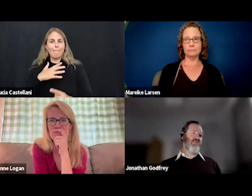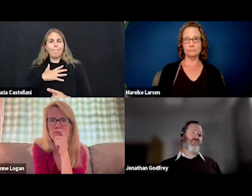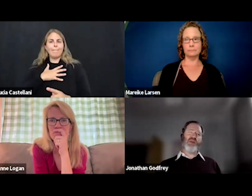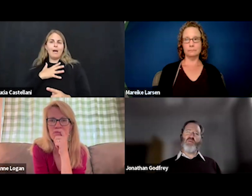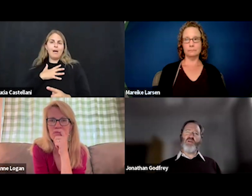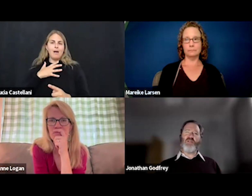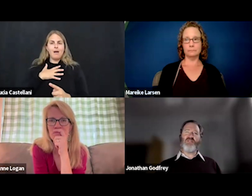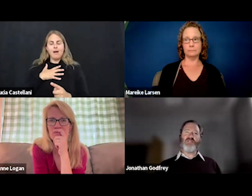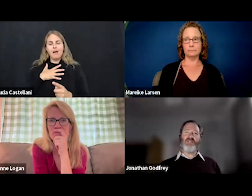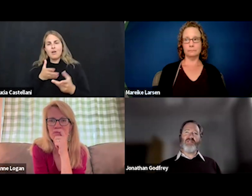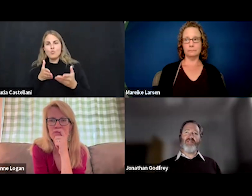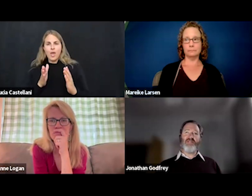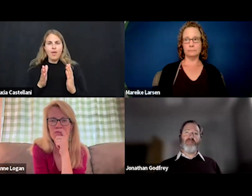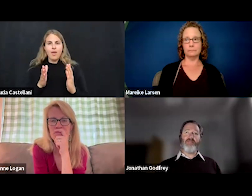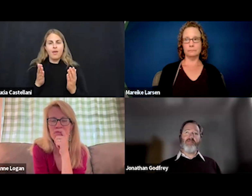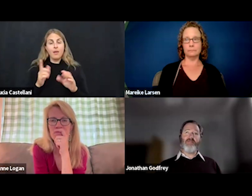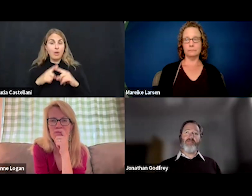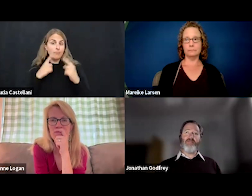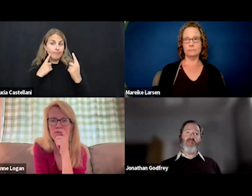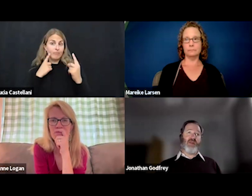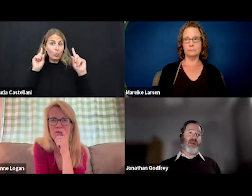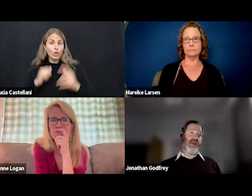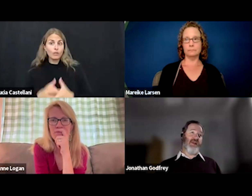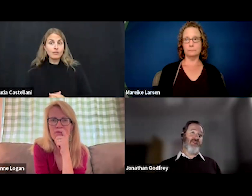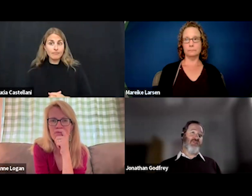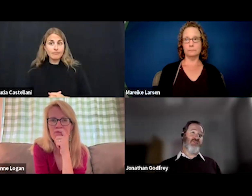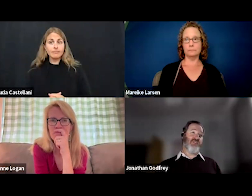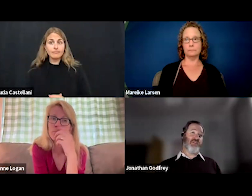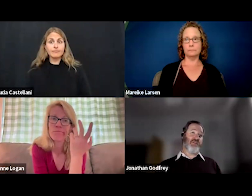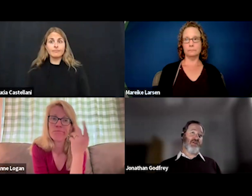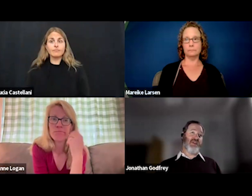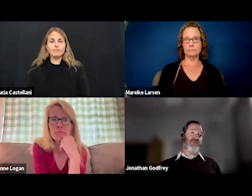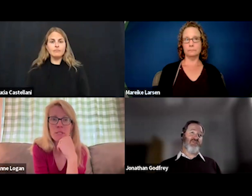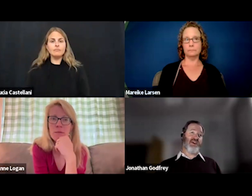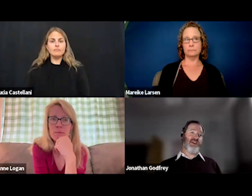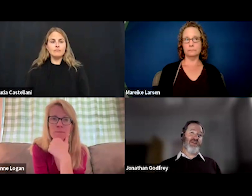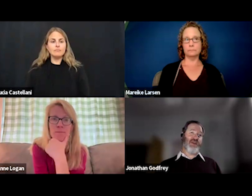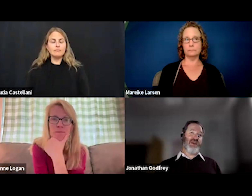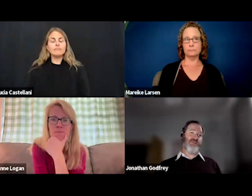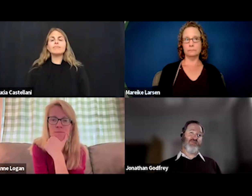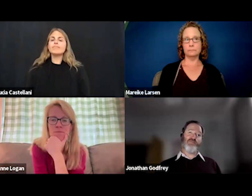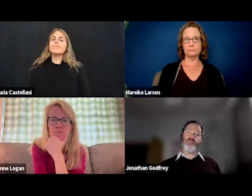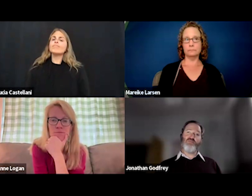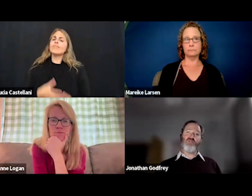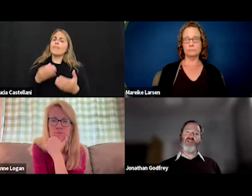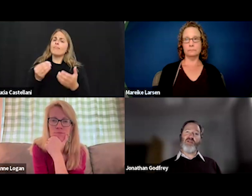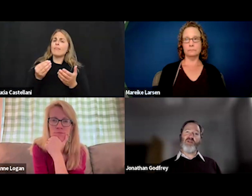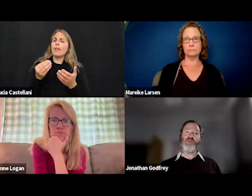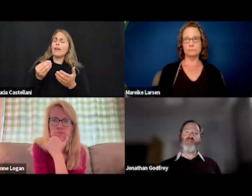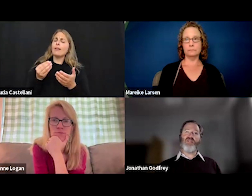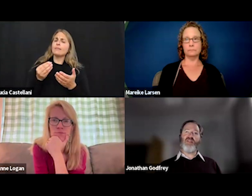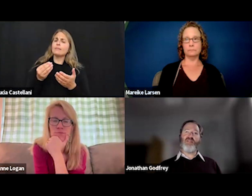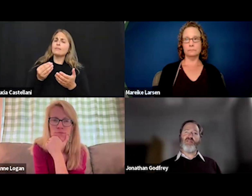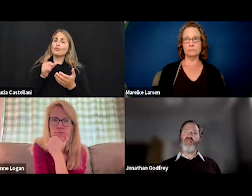But it works. And I'd have to say that the track record says